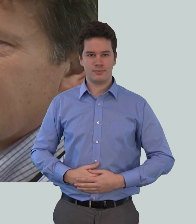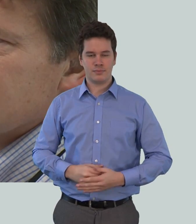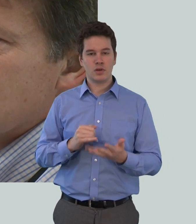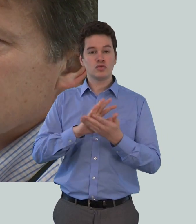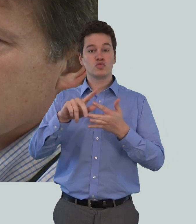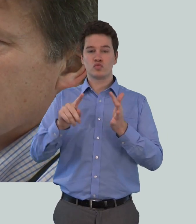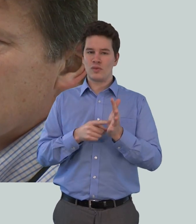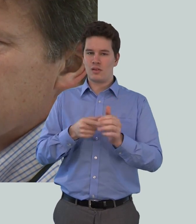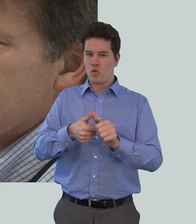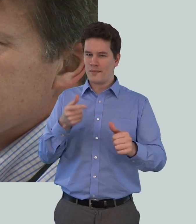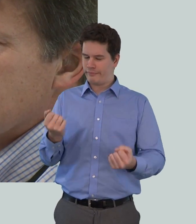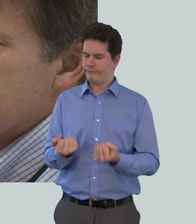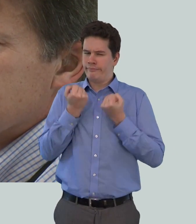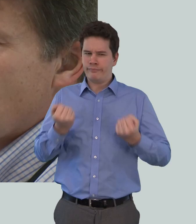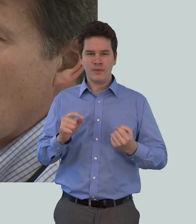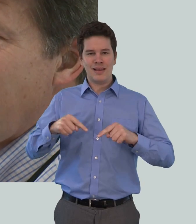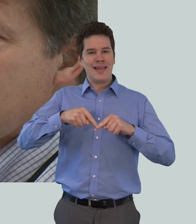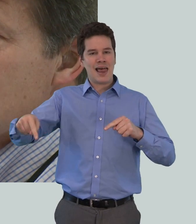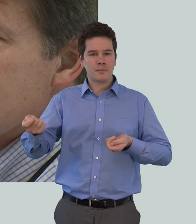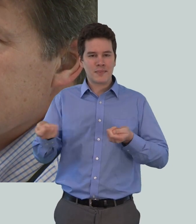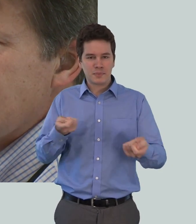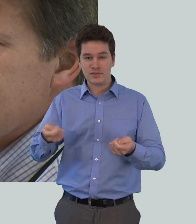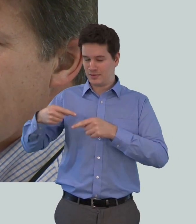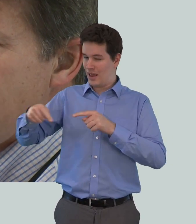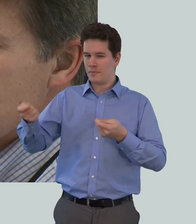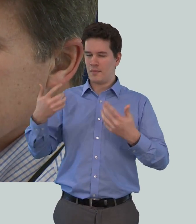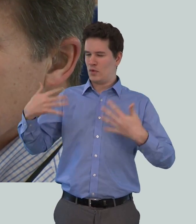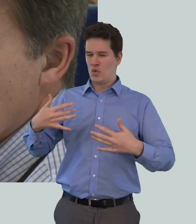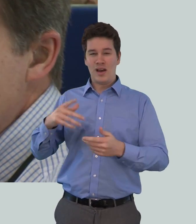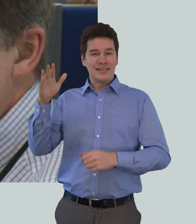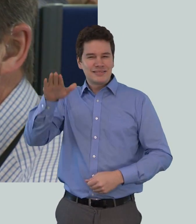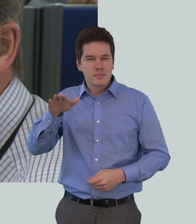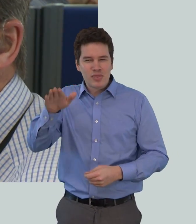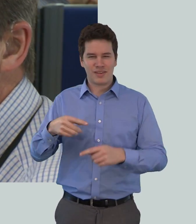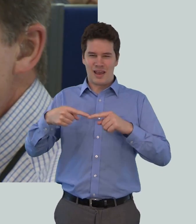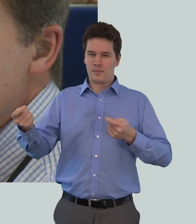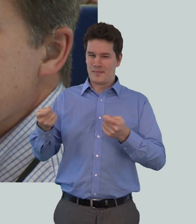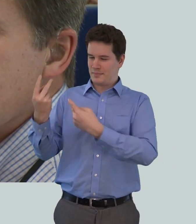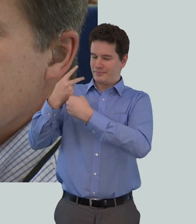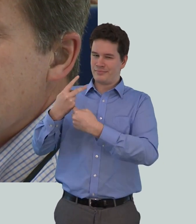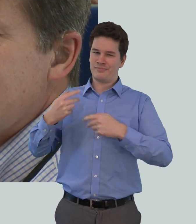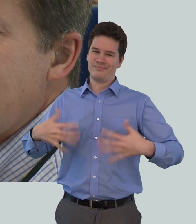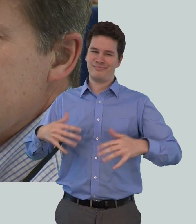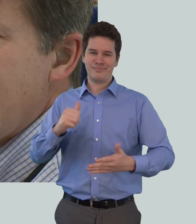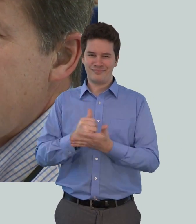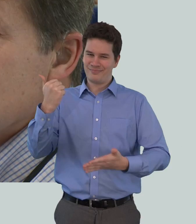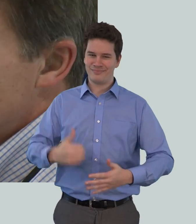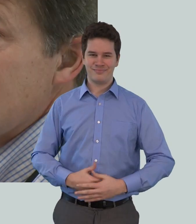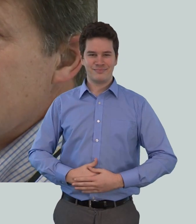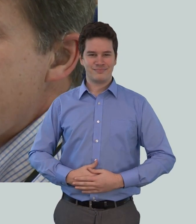Shell’s a company that’s strong on line management and line management, when you get good sympathetic line managers, can be great.